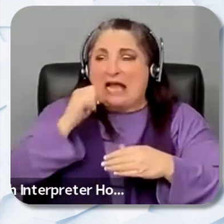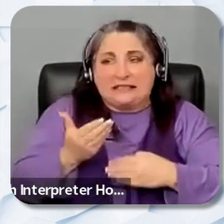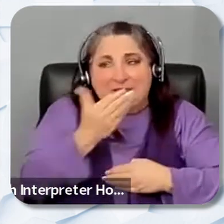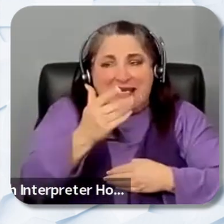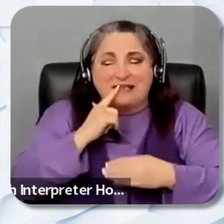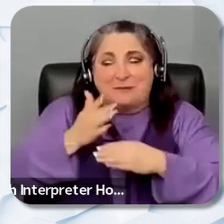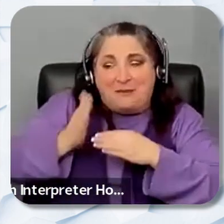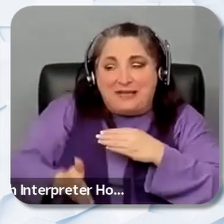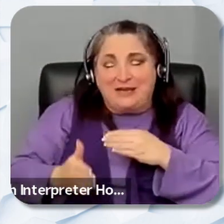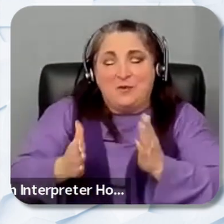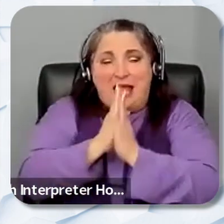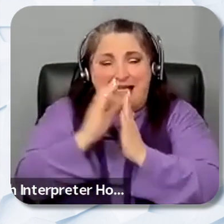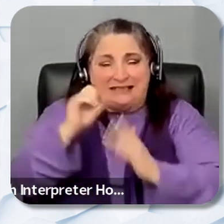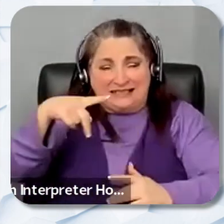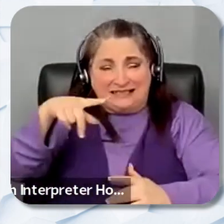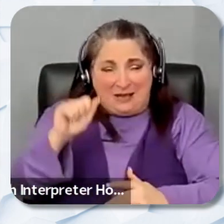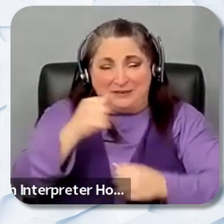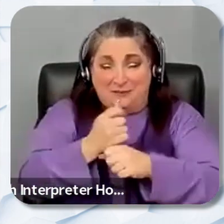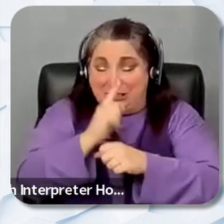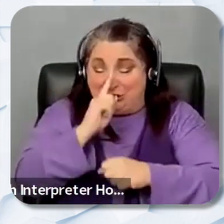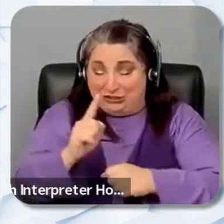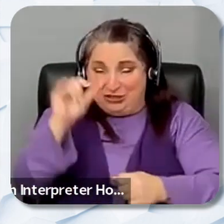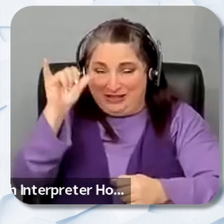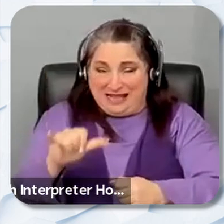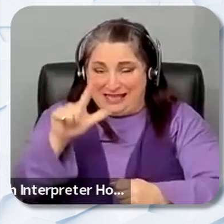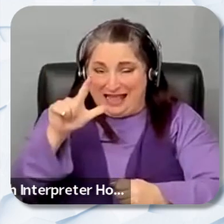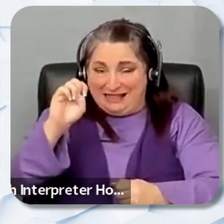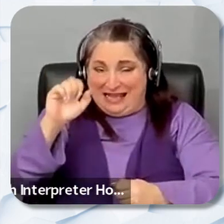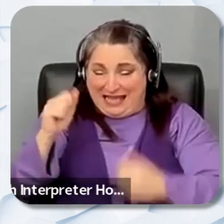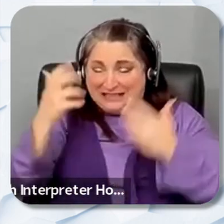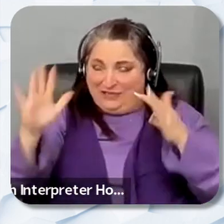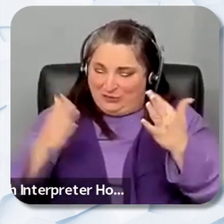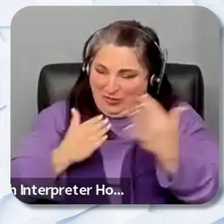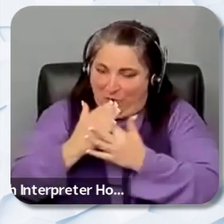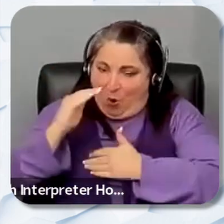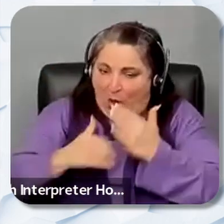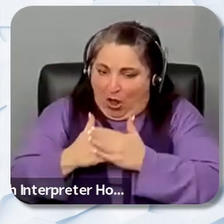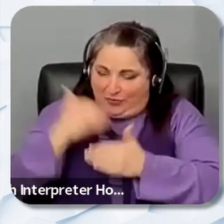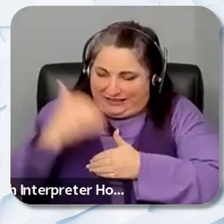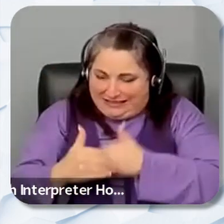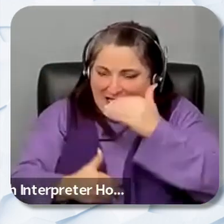SELPAs to assure is that the LEAs have walked through the steps or walked through them independently,